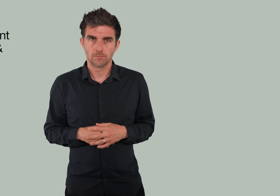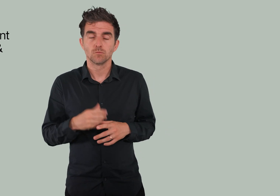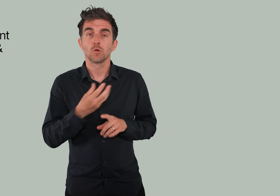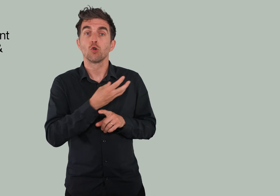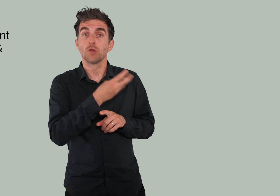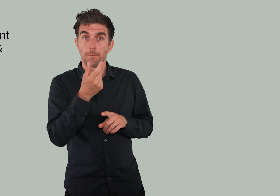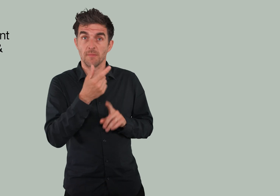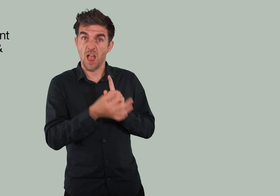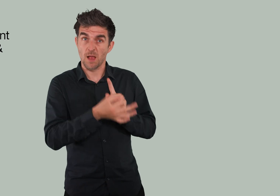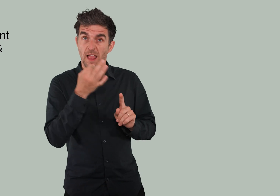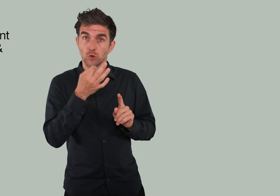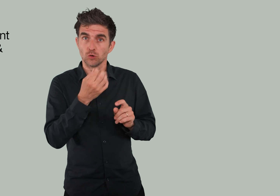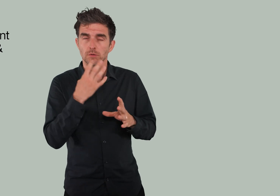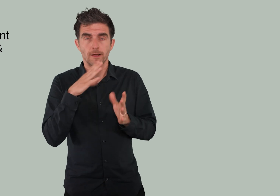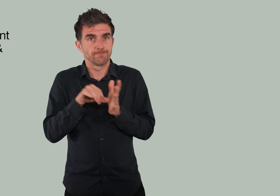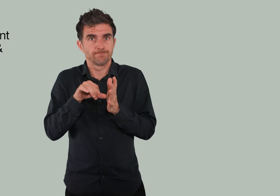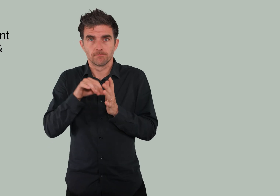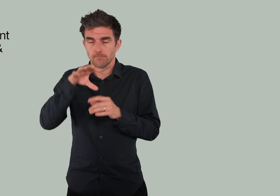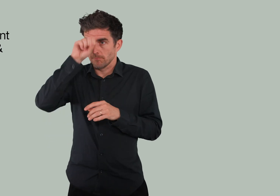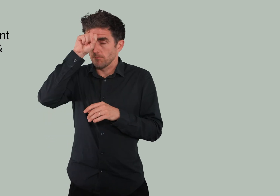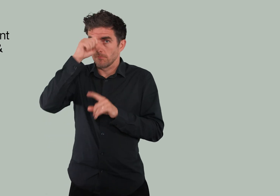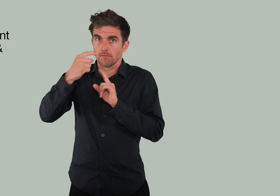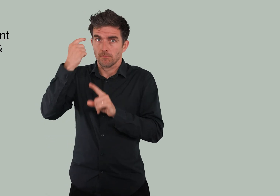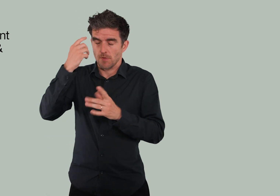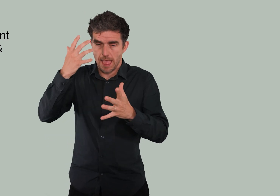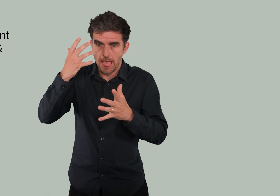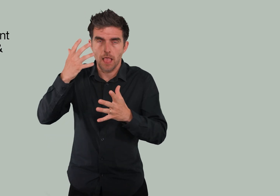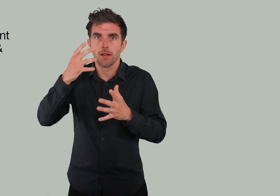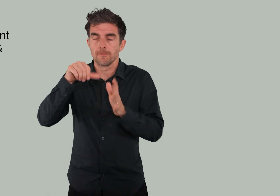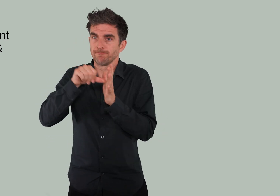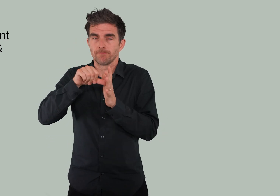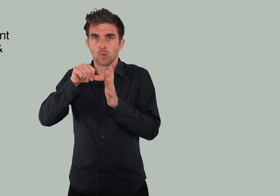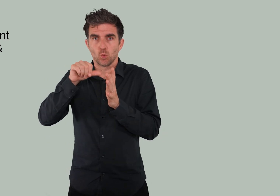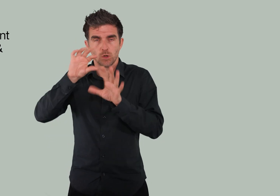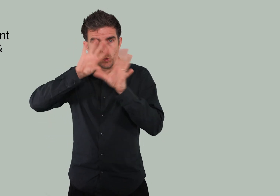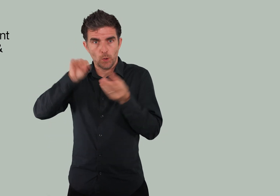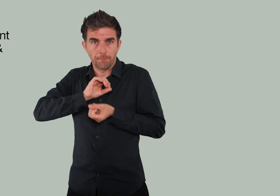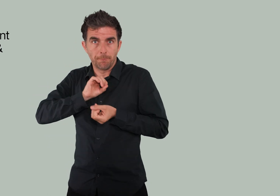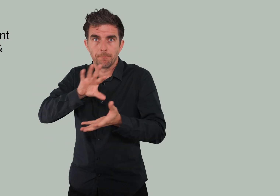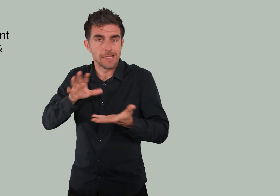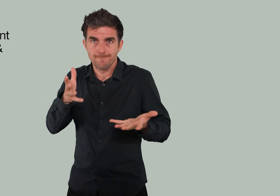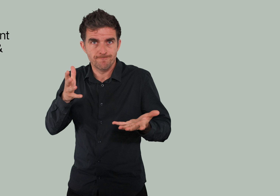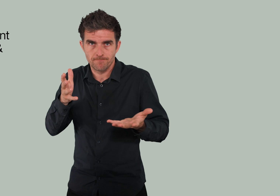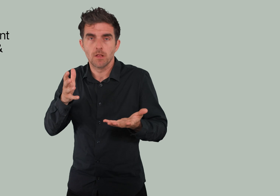Some applicants have issues with recall and comprehension,